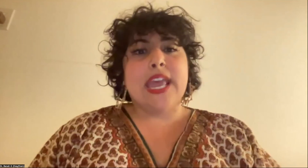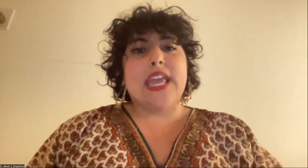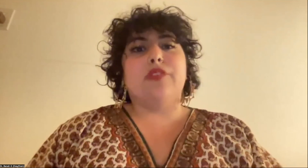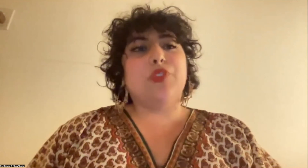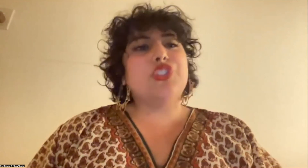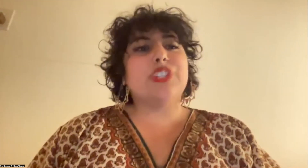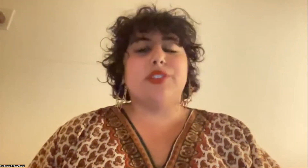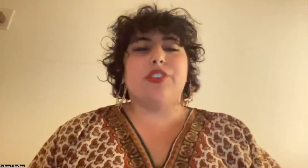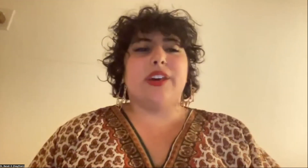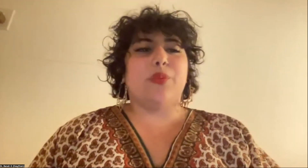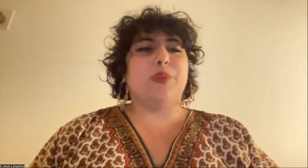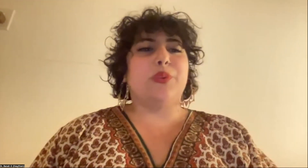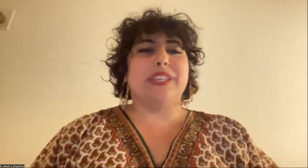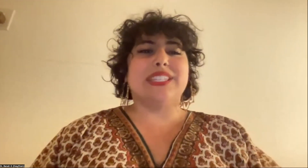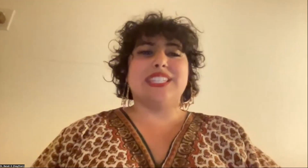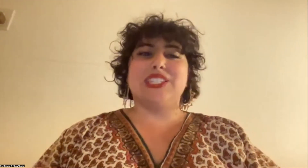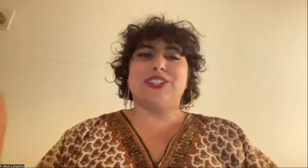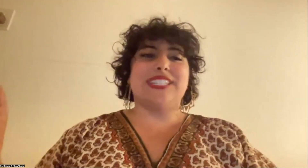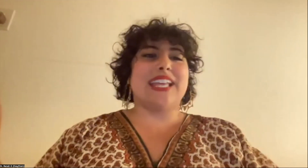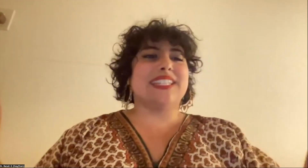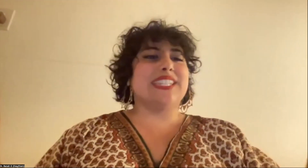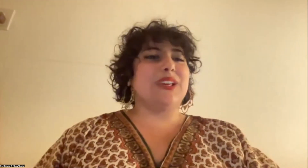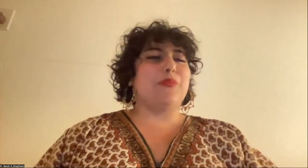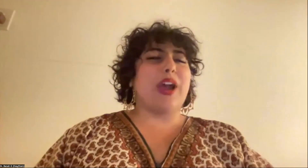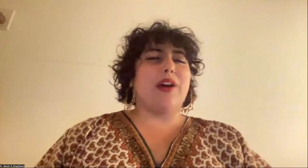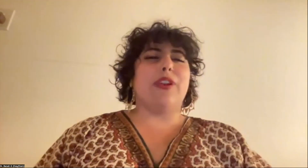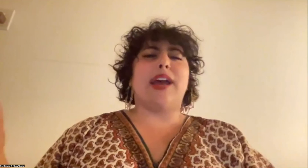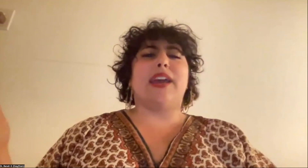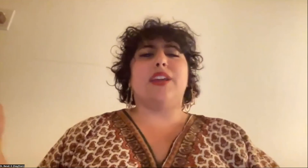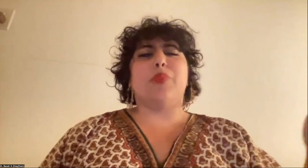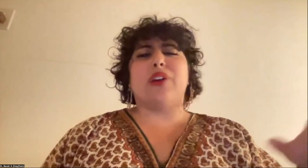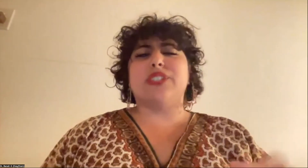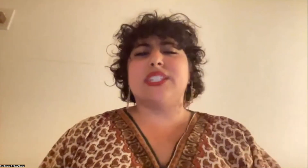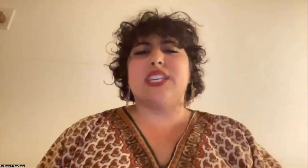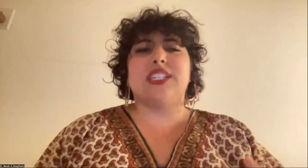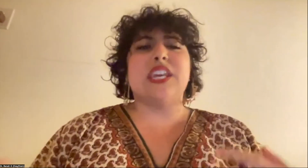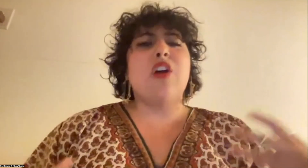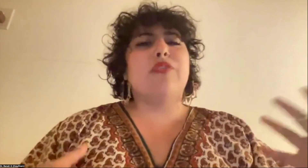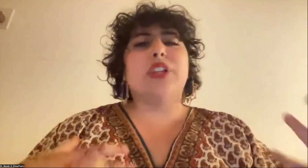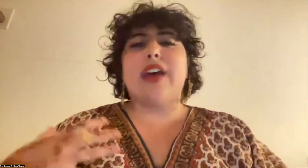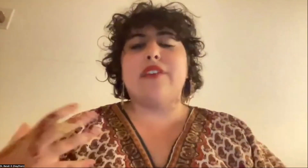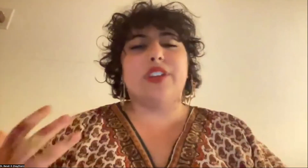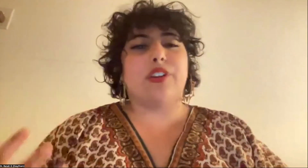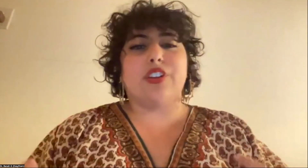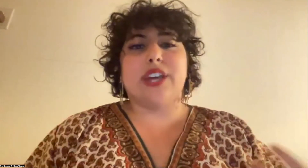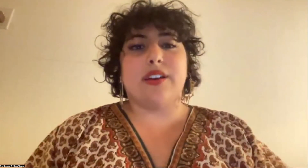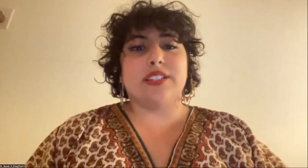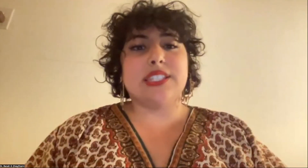In a future Syria we will be sister dancing brown eyed brown skinned full of heaven on our tongues.